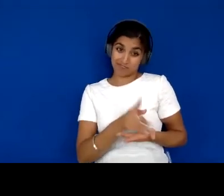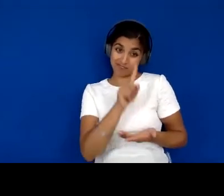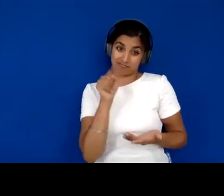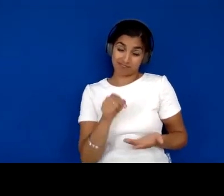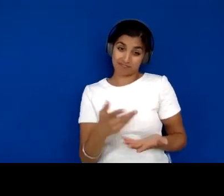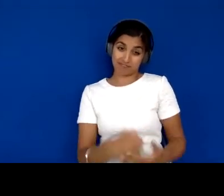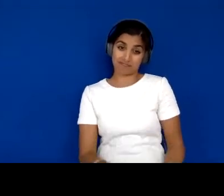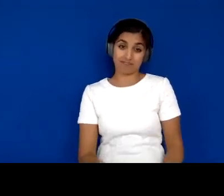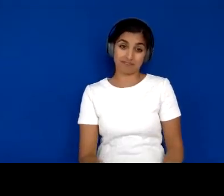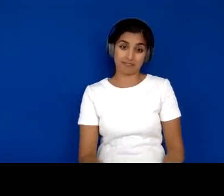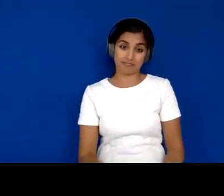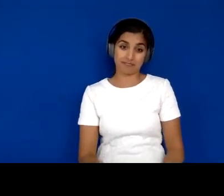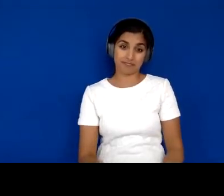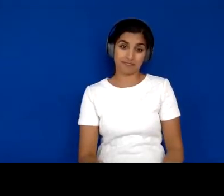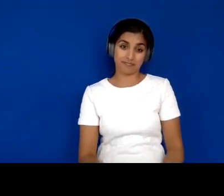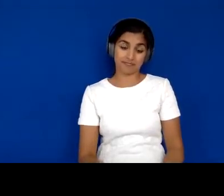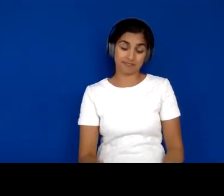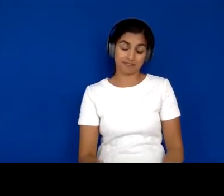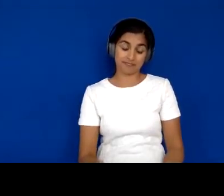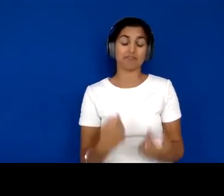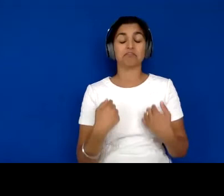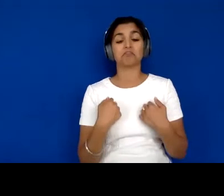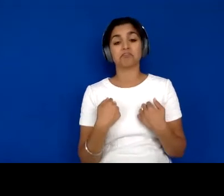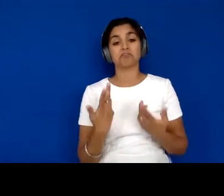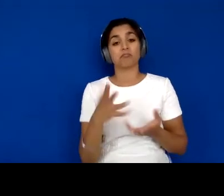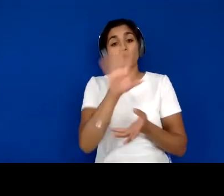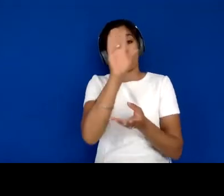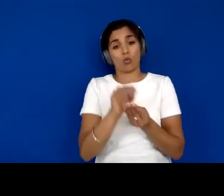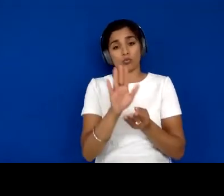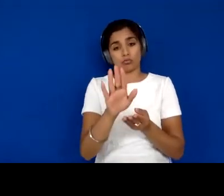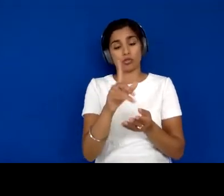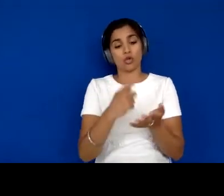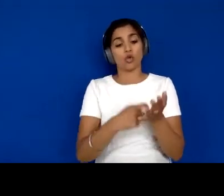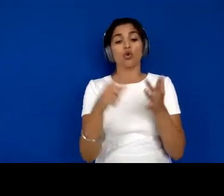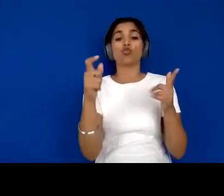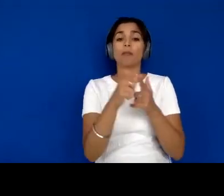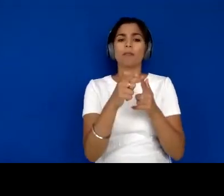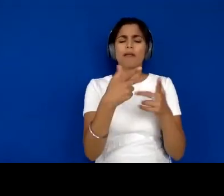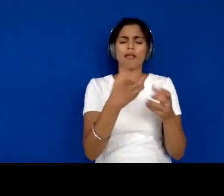to conclude three processes a history and the significance that are situated